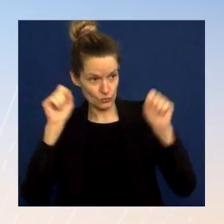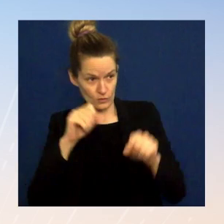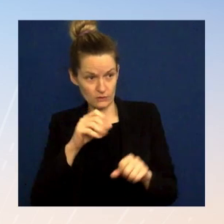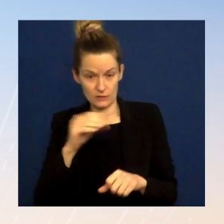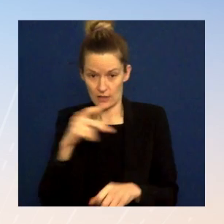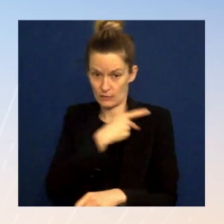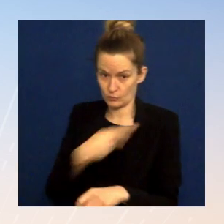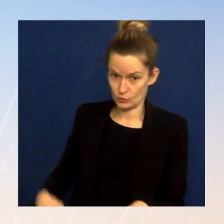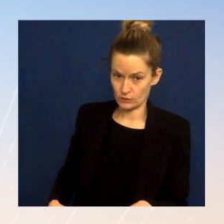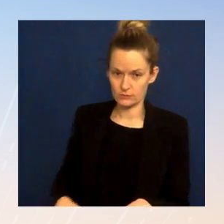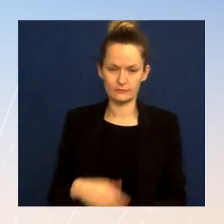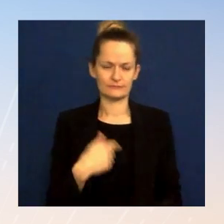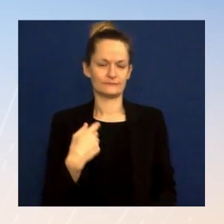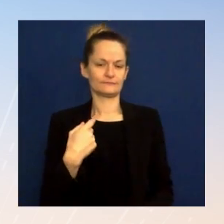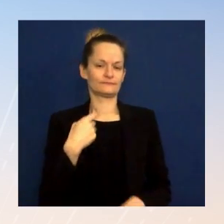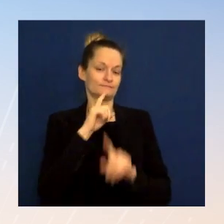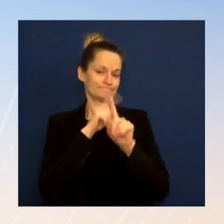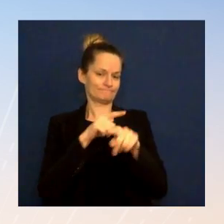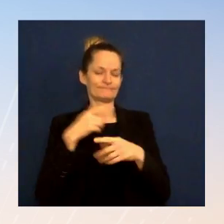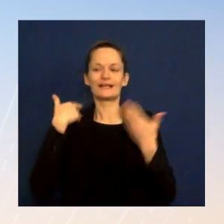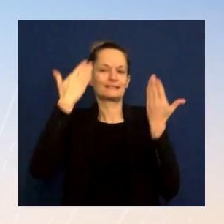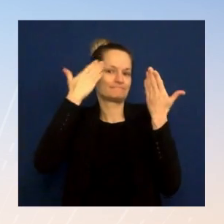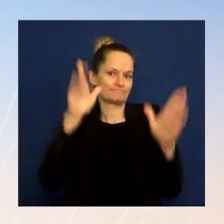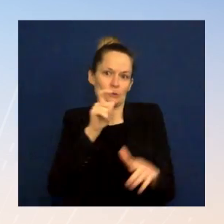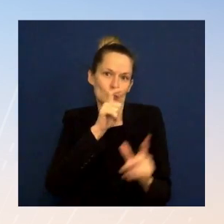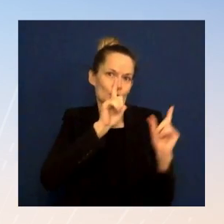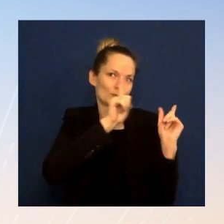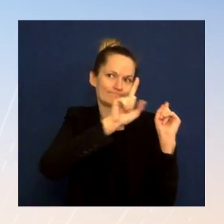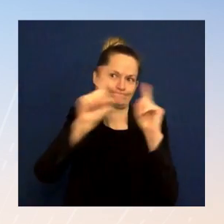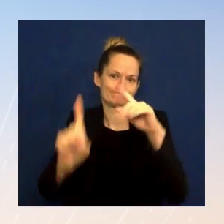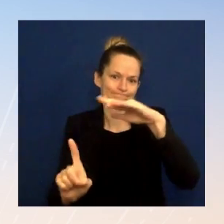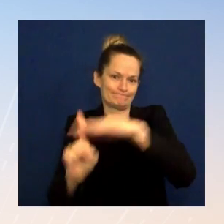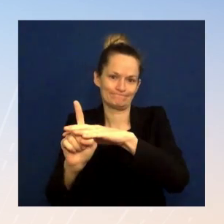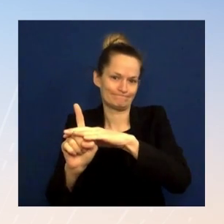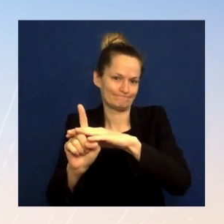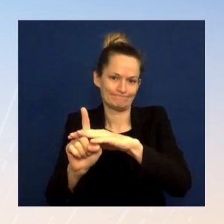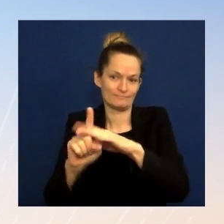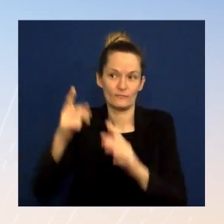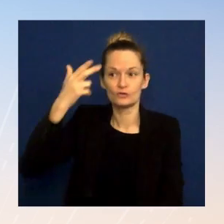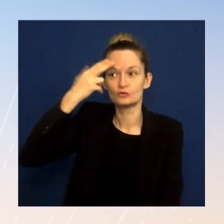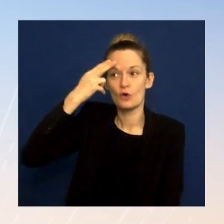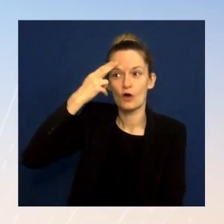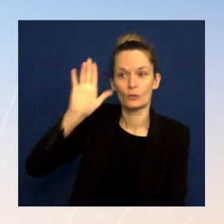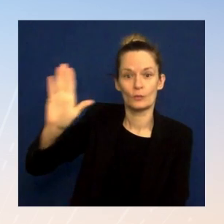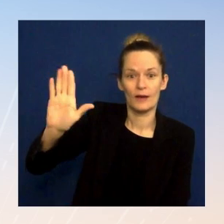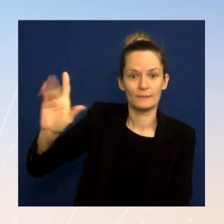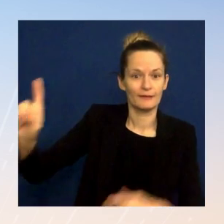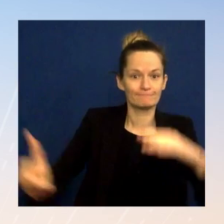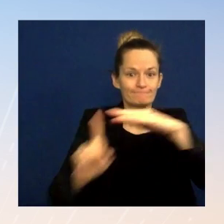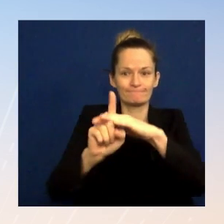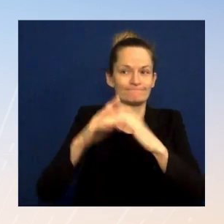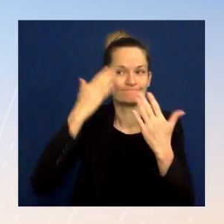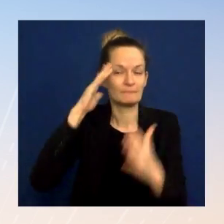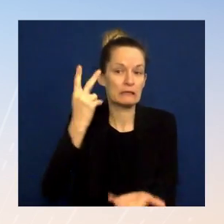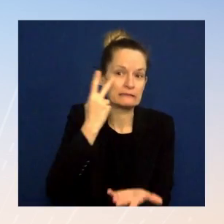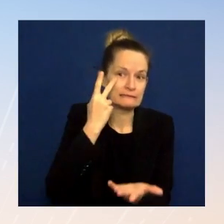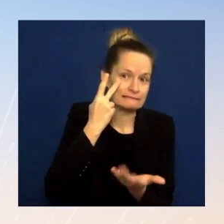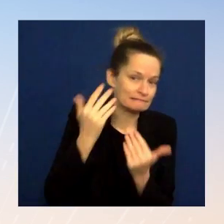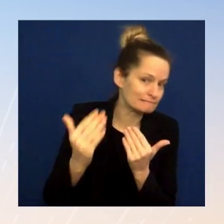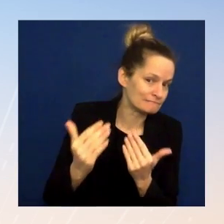Saudi Arabia at that event. So, we will see what happens over the course of the coming days. On the first question, I was in Zurich